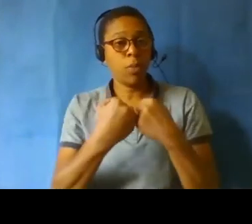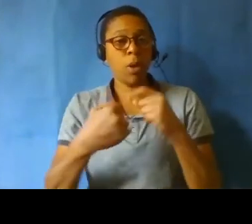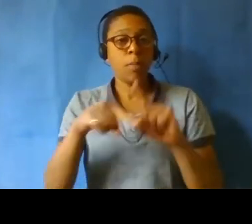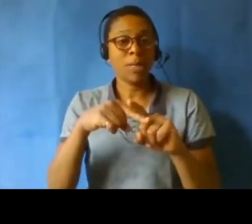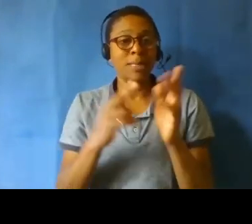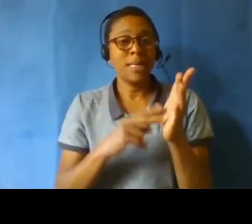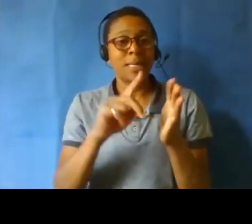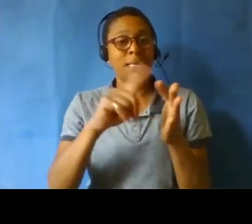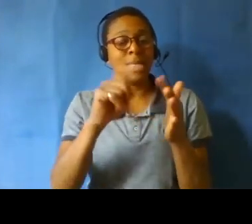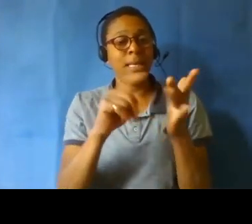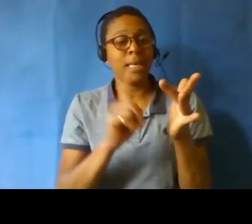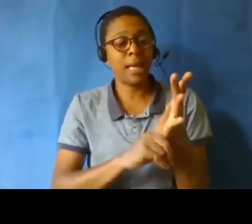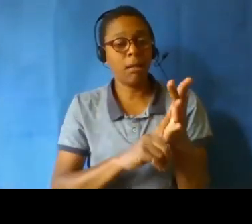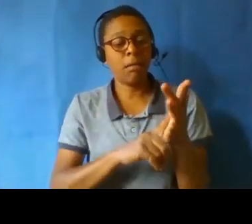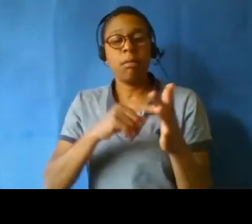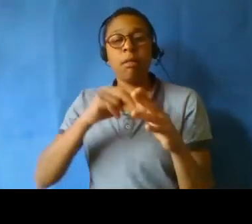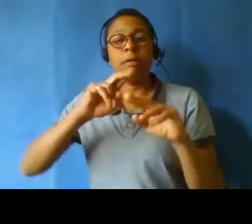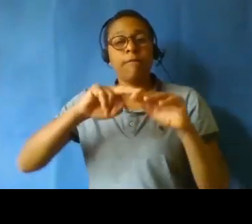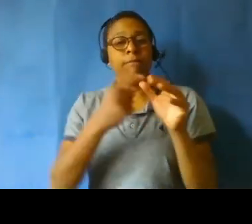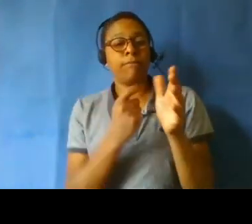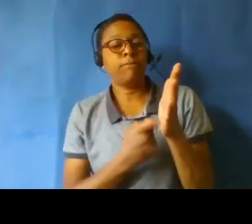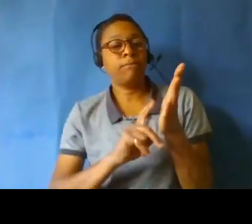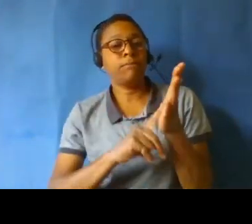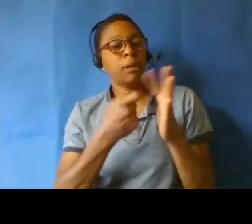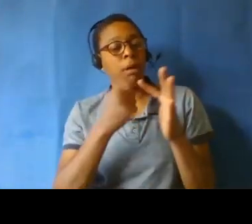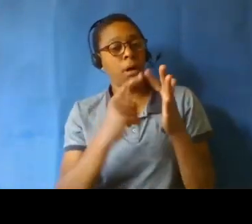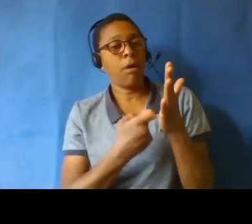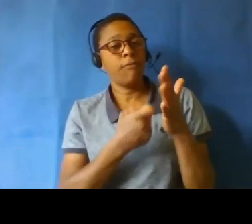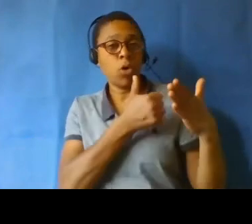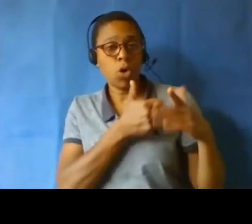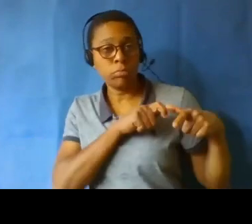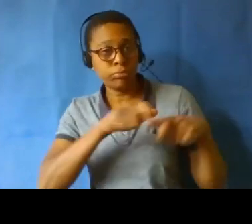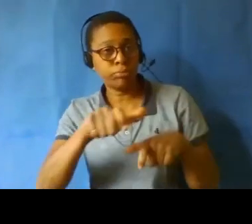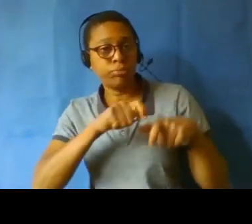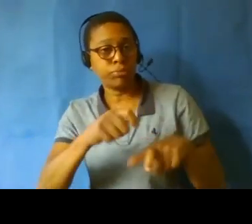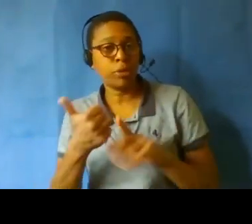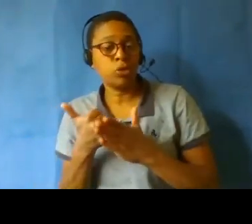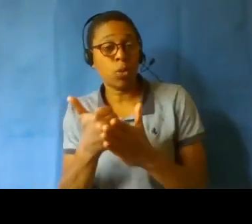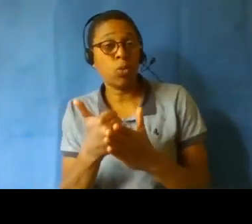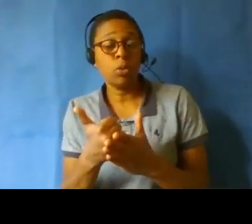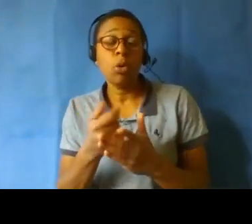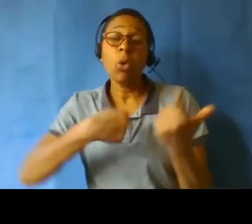his ongoing support we also thank all other staff and students are so us in